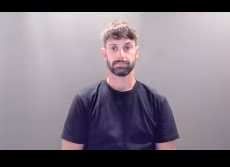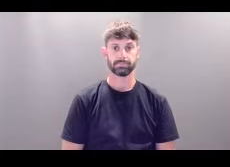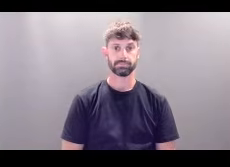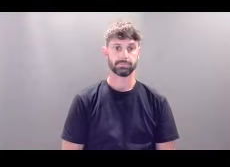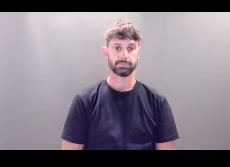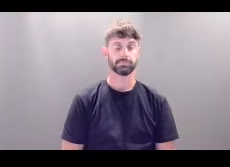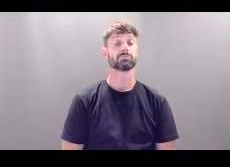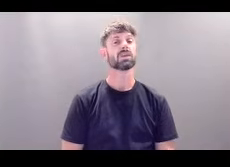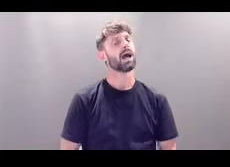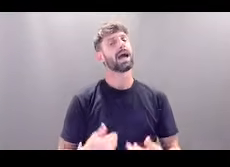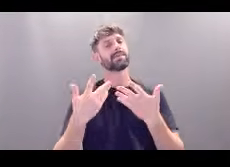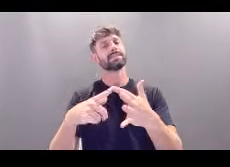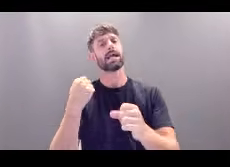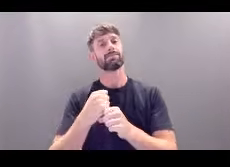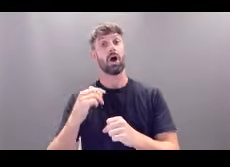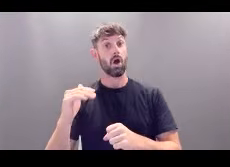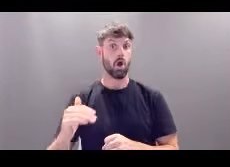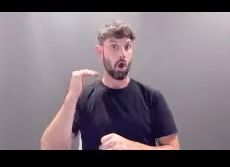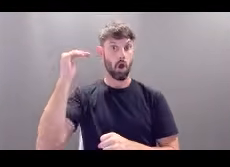Some examples of higher risk products.